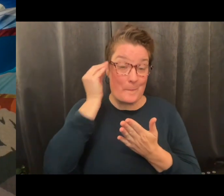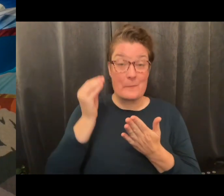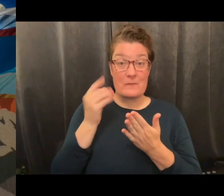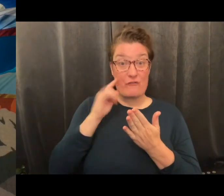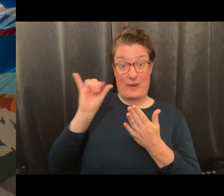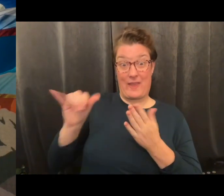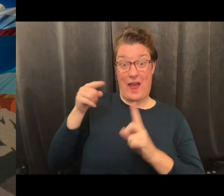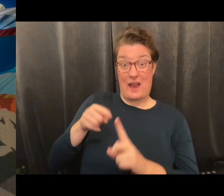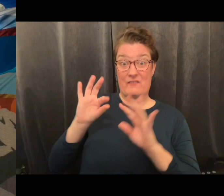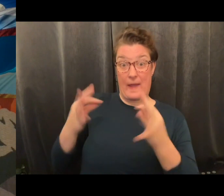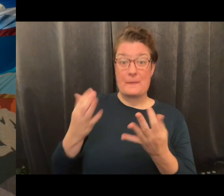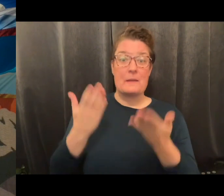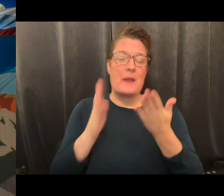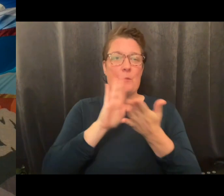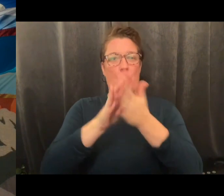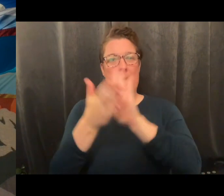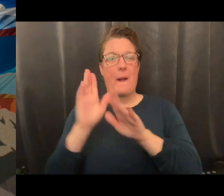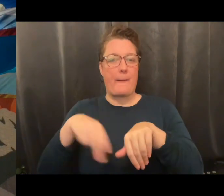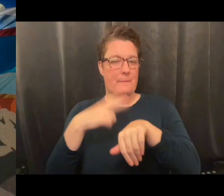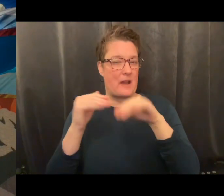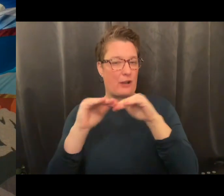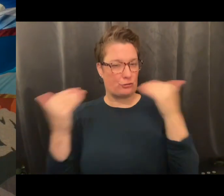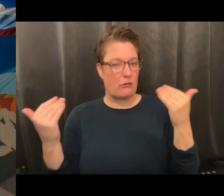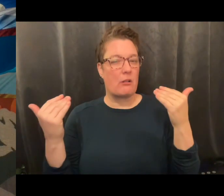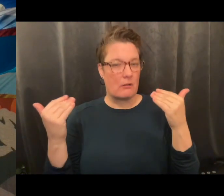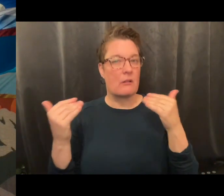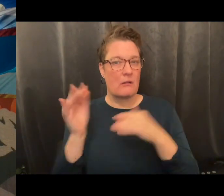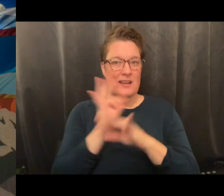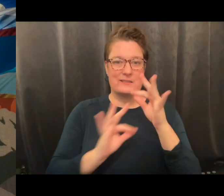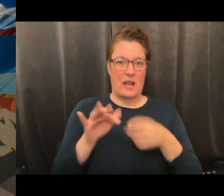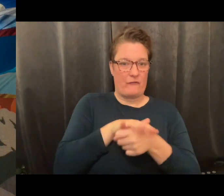rather than a local campaign, because they might choose not to stay here.